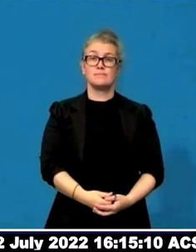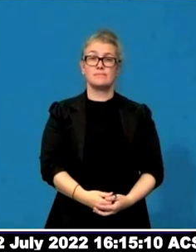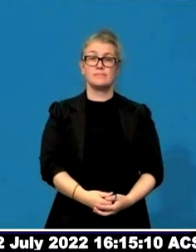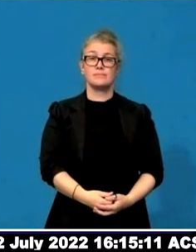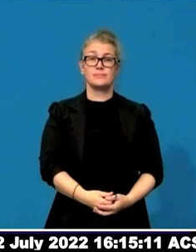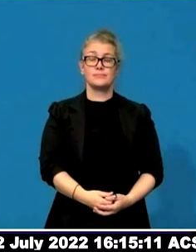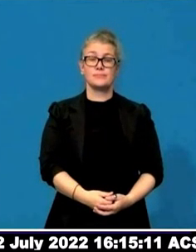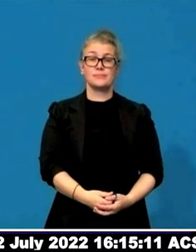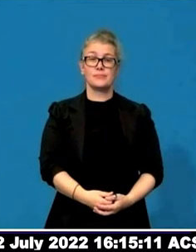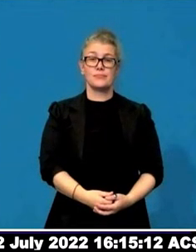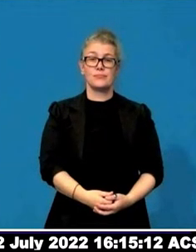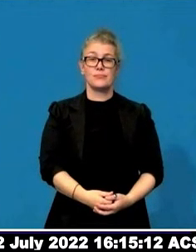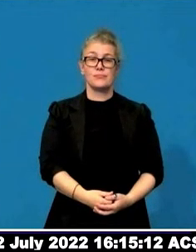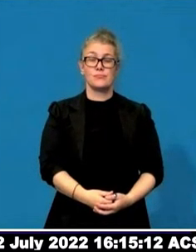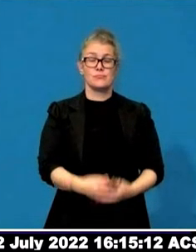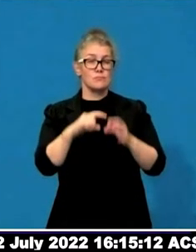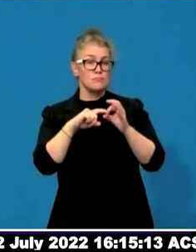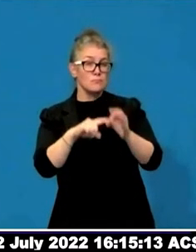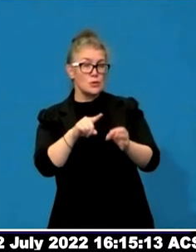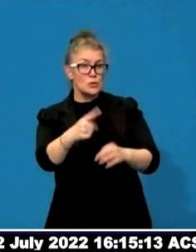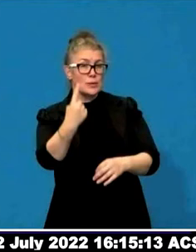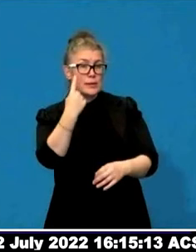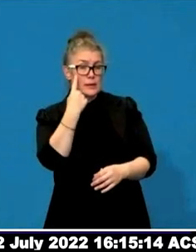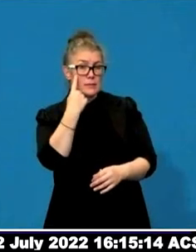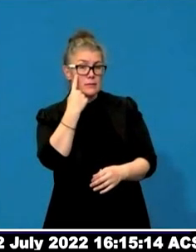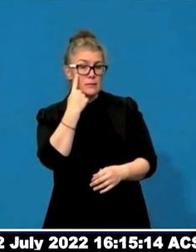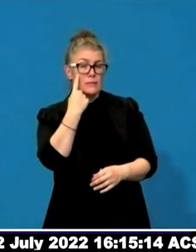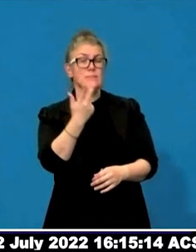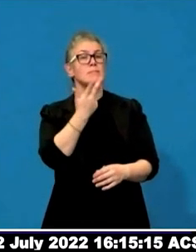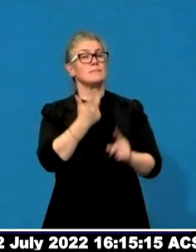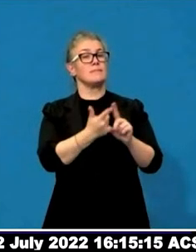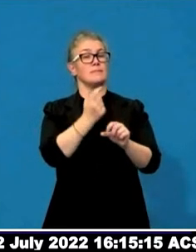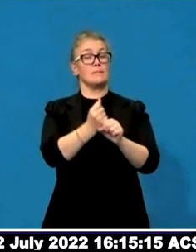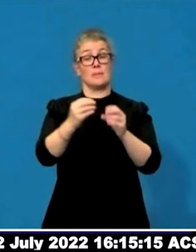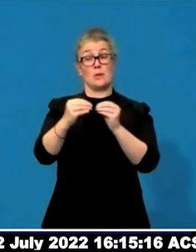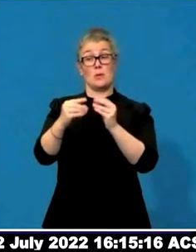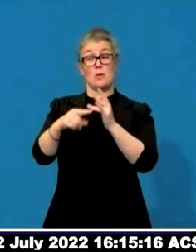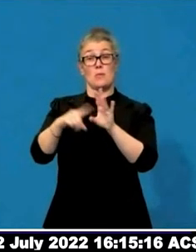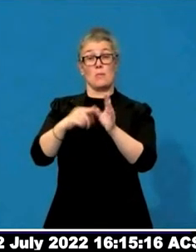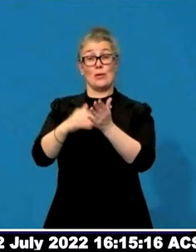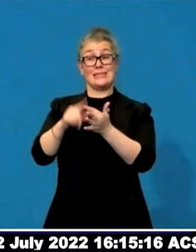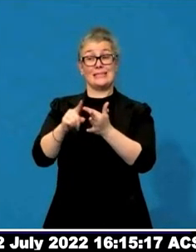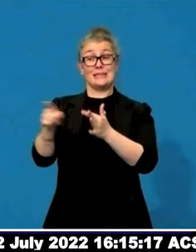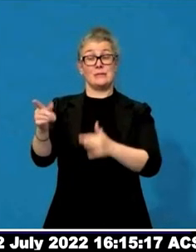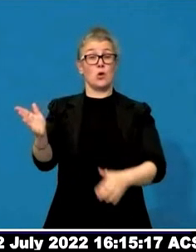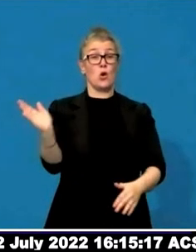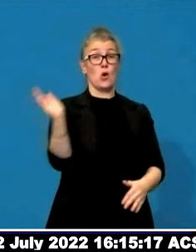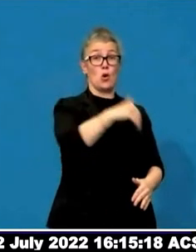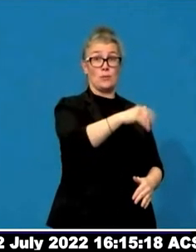And do you think that if Boyzie was to go home today that you would be -